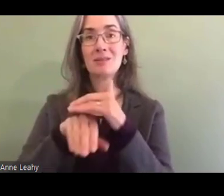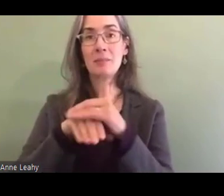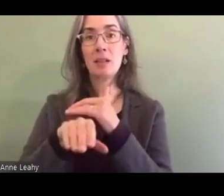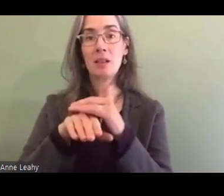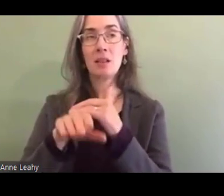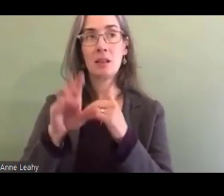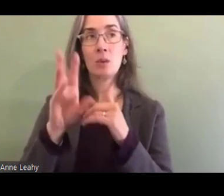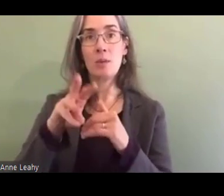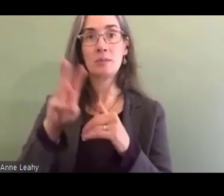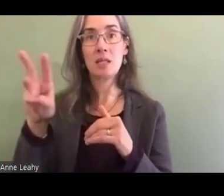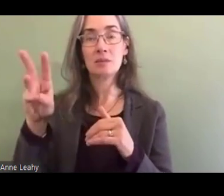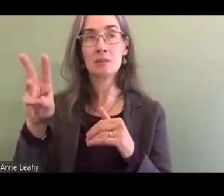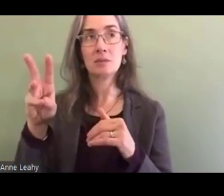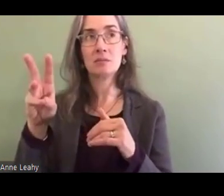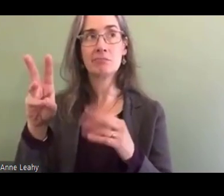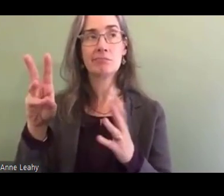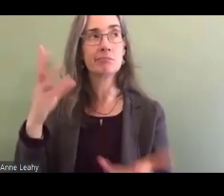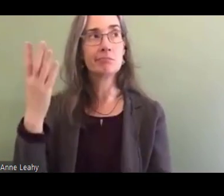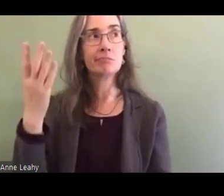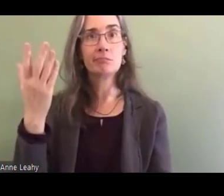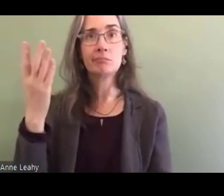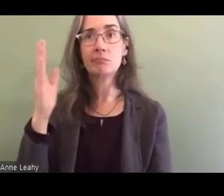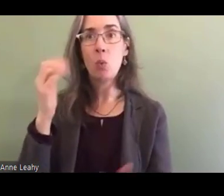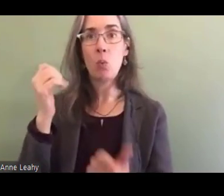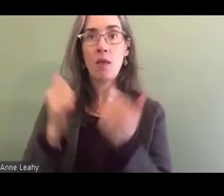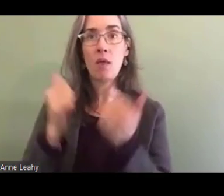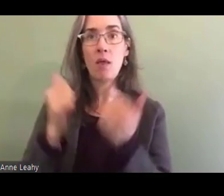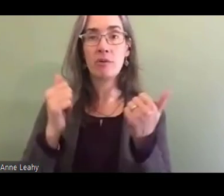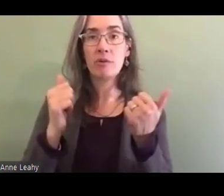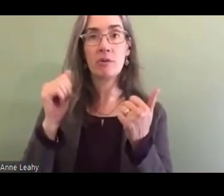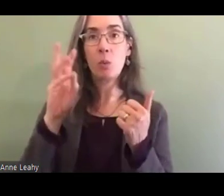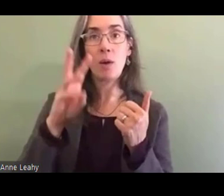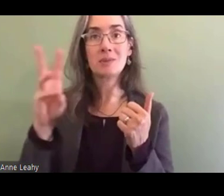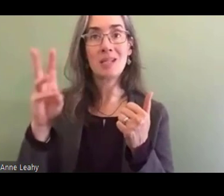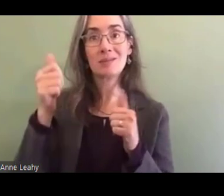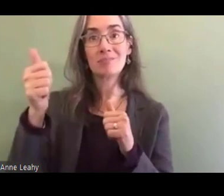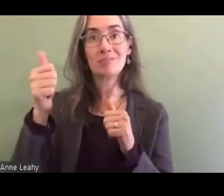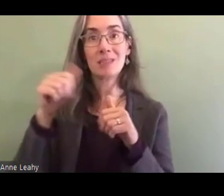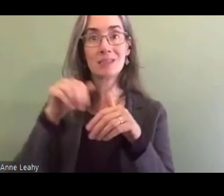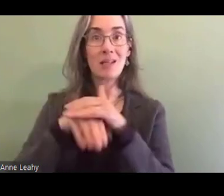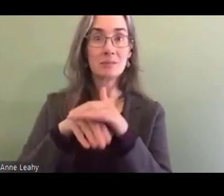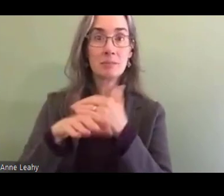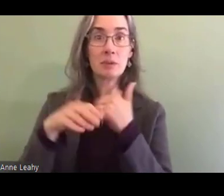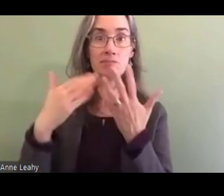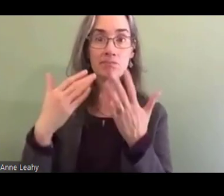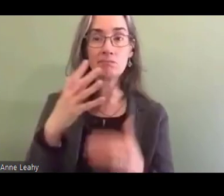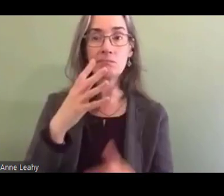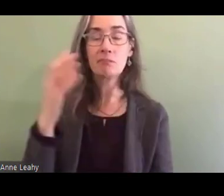accessible websites, on whether the websites were accessible.